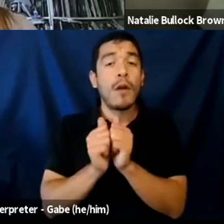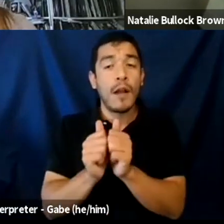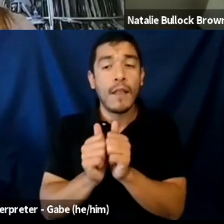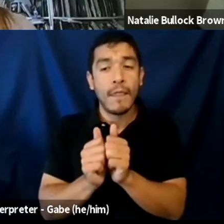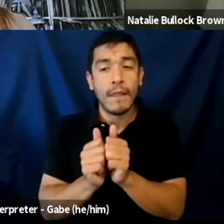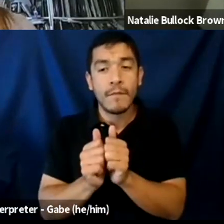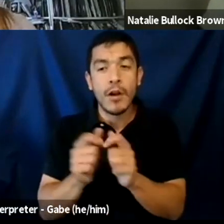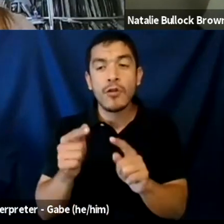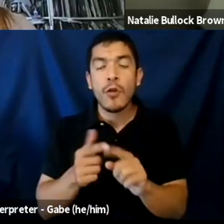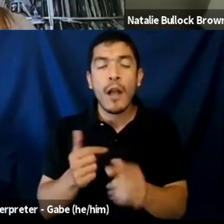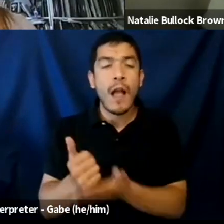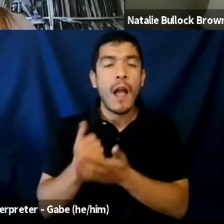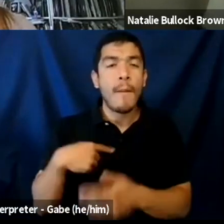to help us tell those stories.